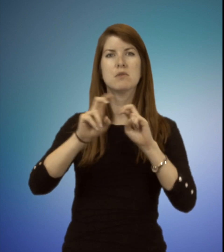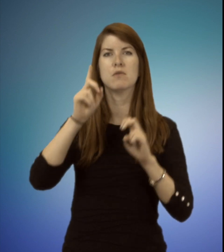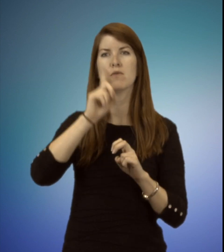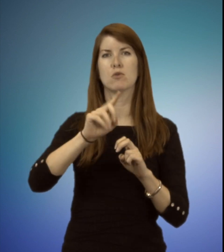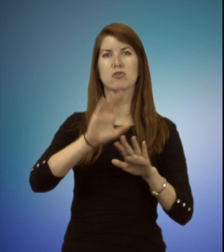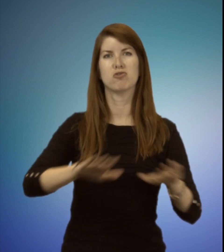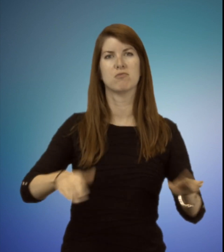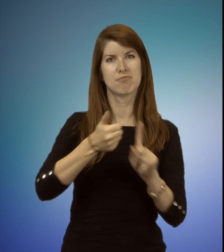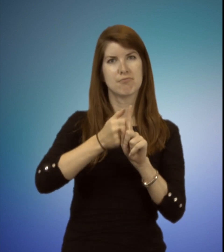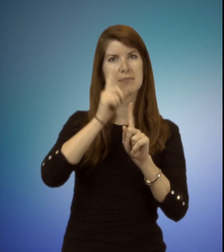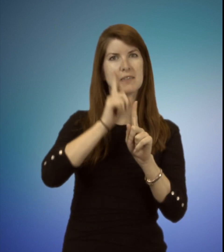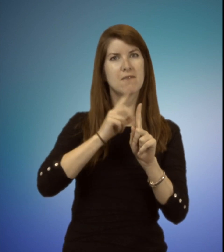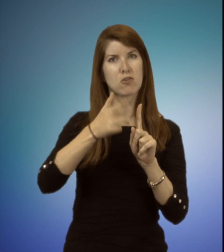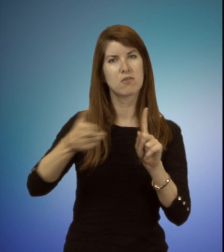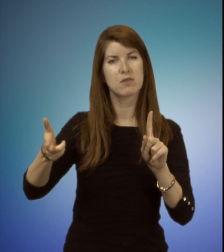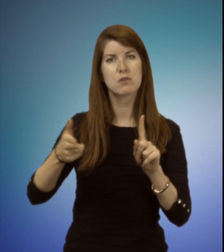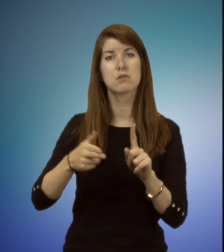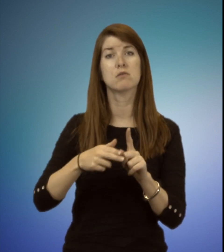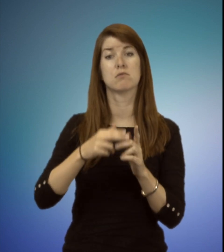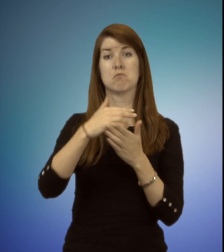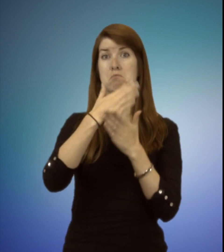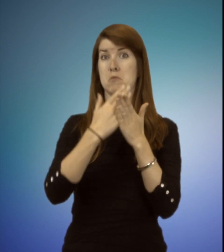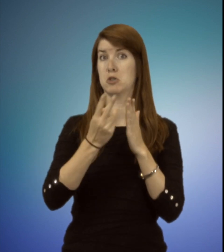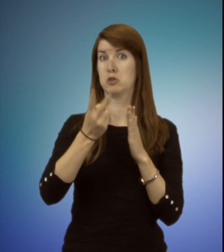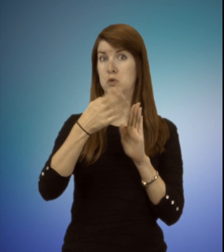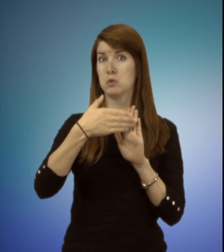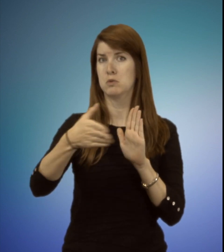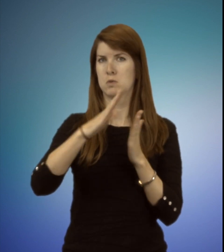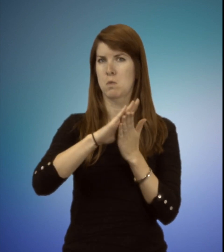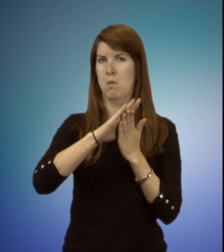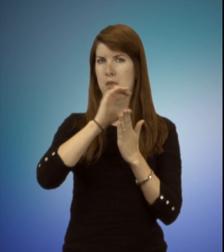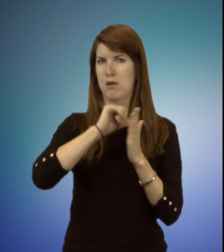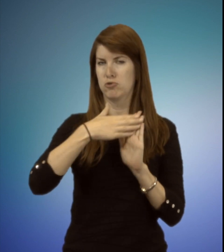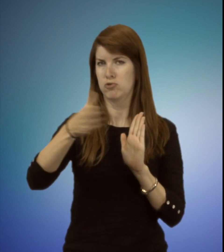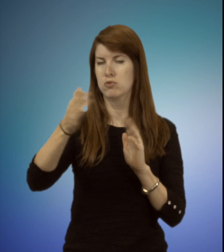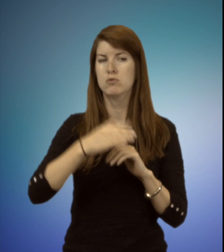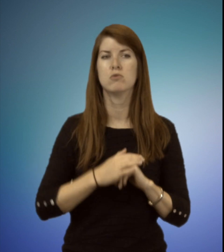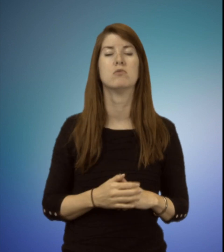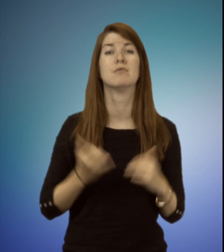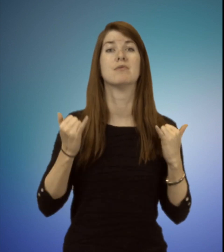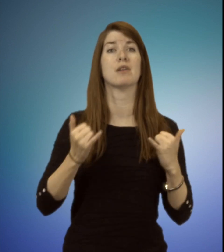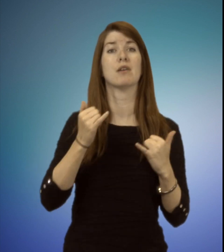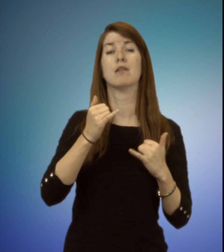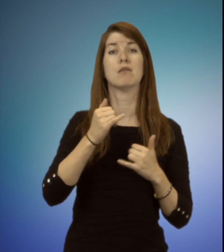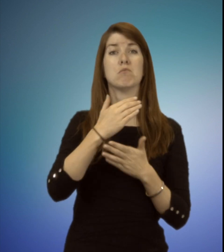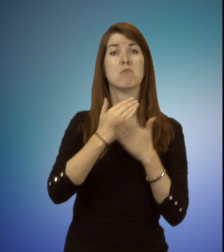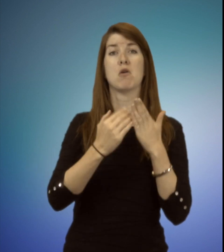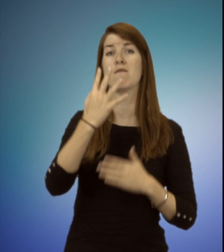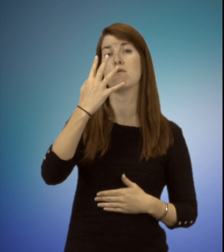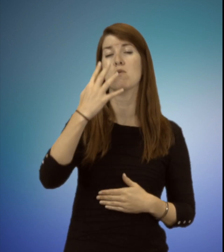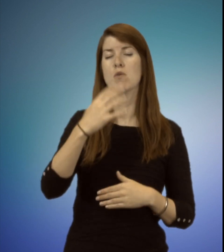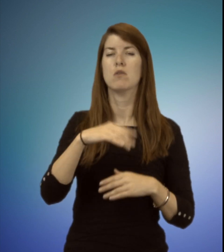of Hearing Children Part 2 School age. This is Module 4 The Full and Individual Evaluation.